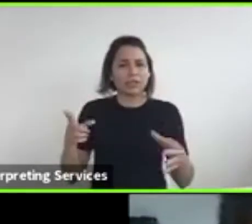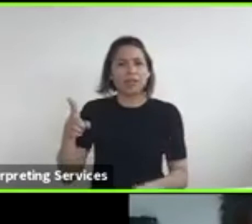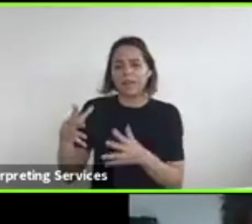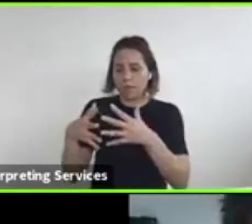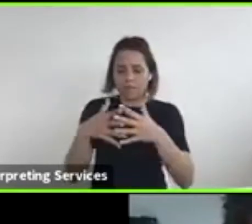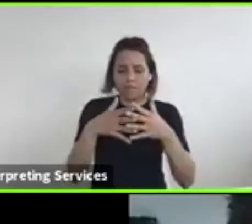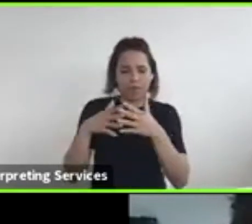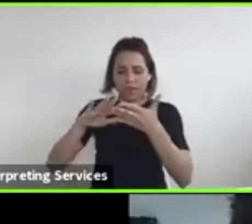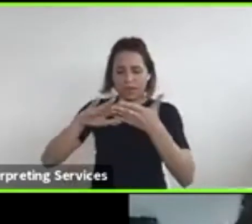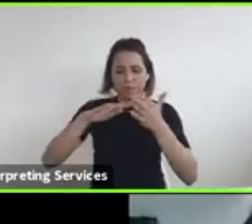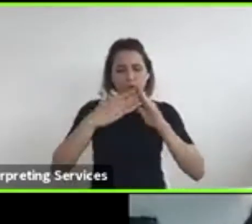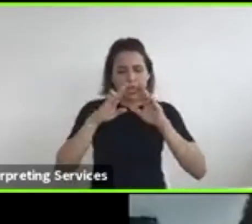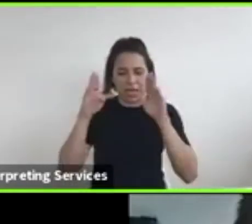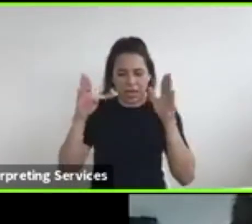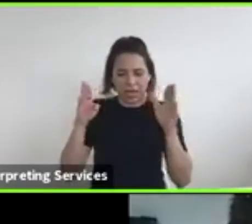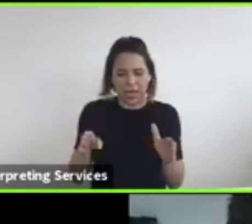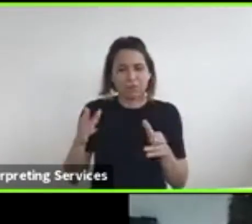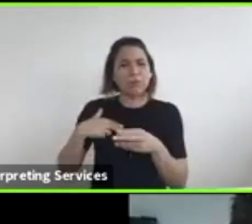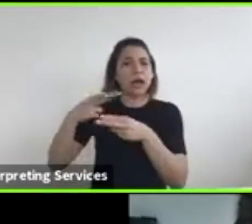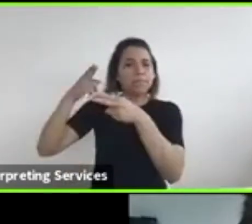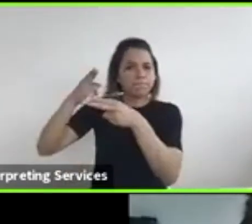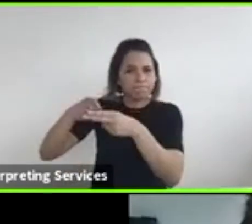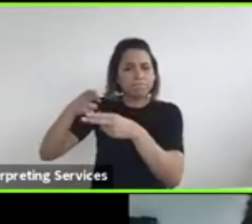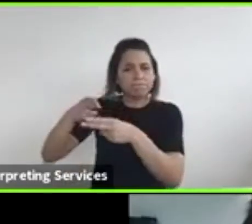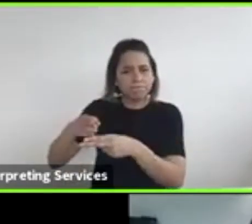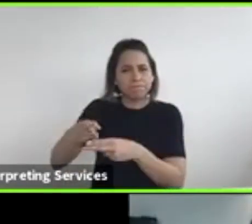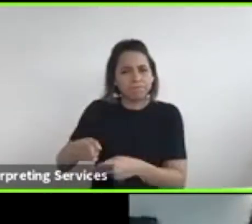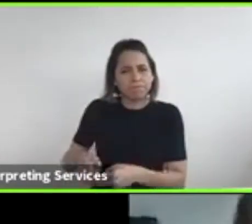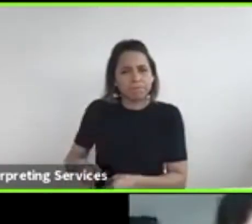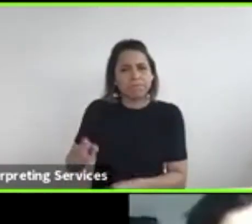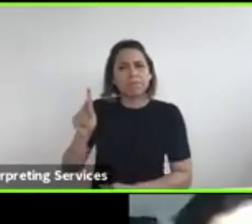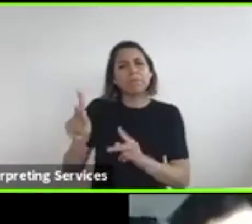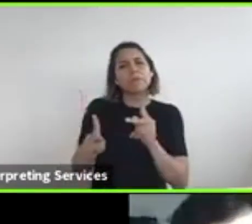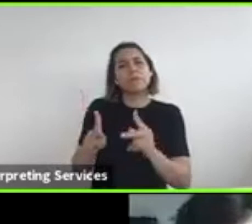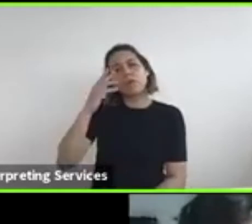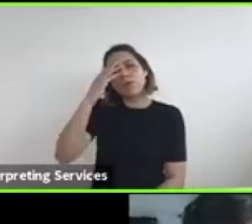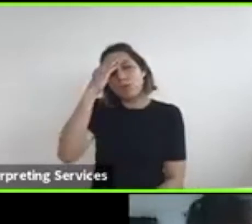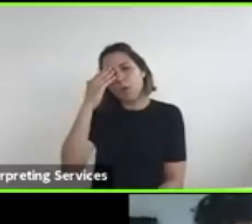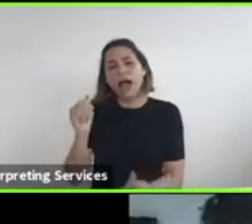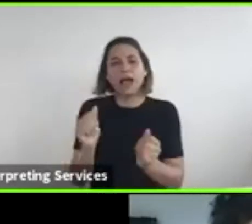BECAUSE IN THIS THOUGHT OF SOLIDARITY, AND CONTINUANCE JUST THINKING OF ALL THE MYRIAD